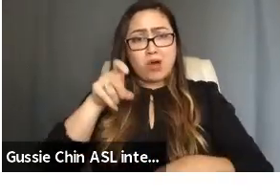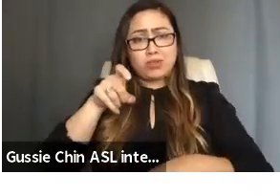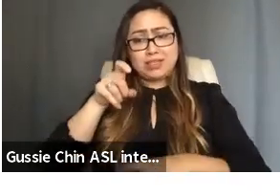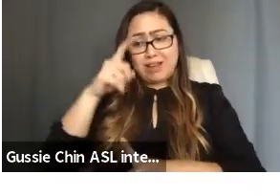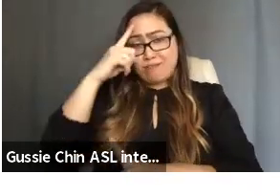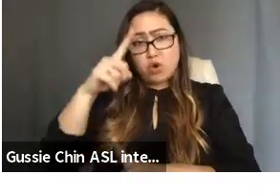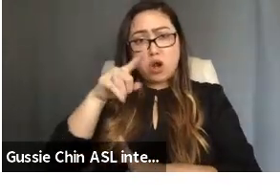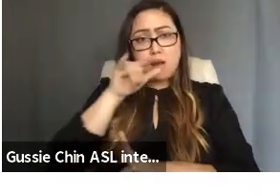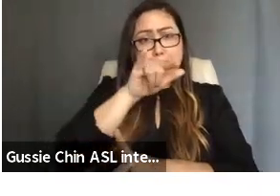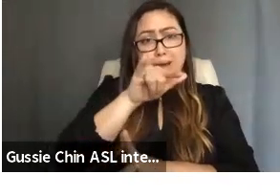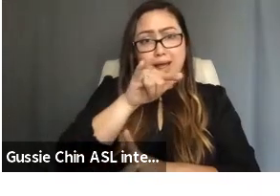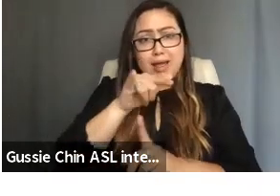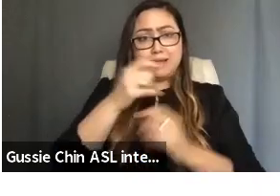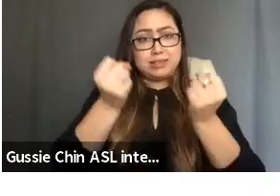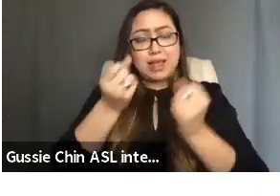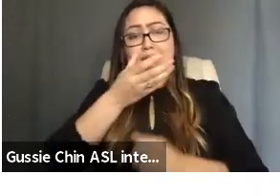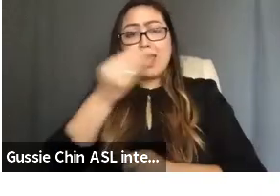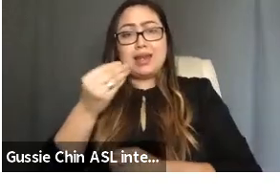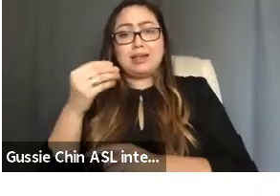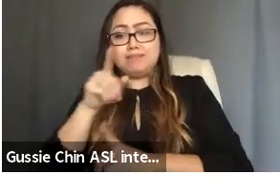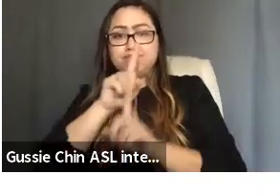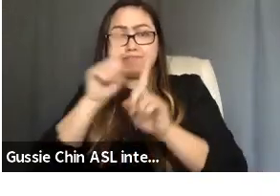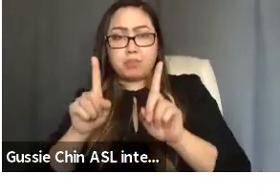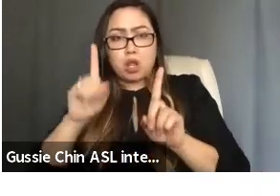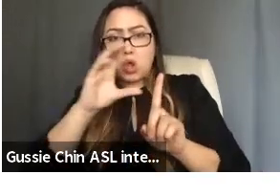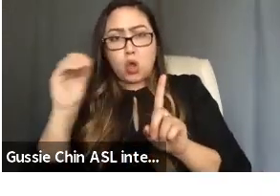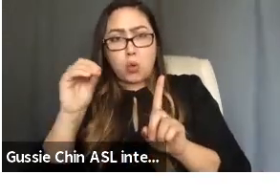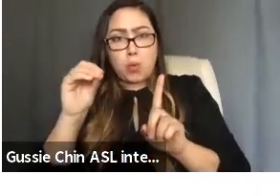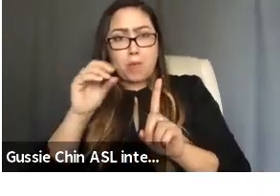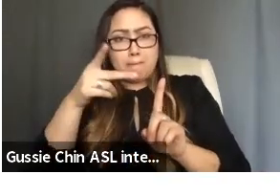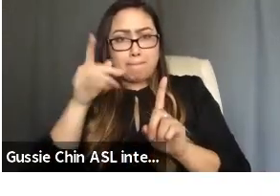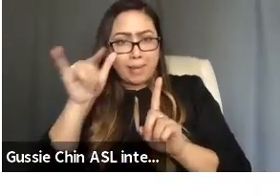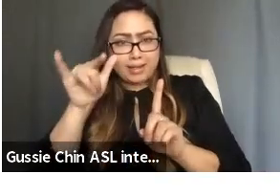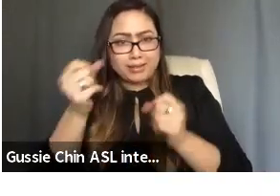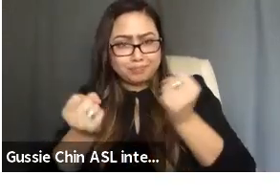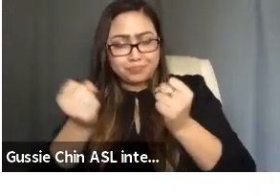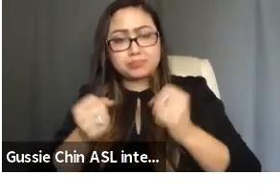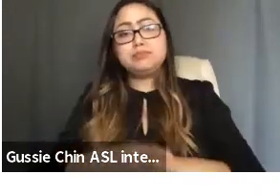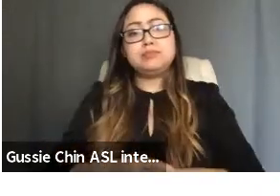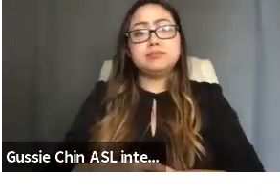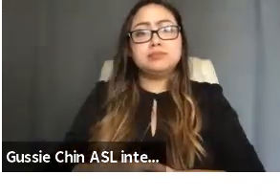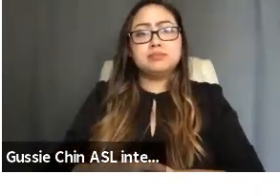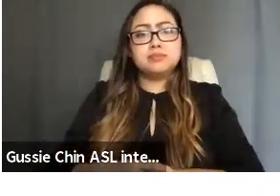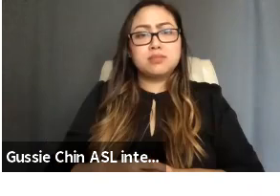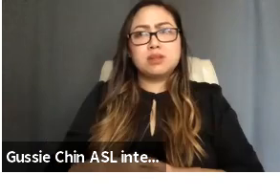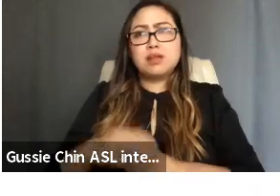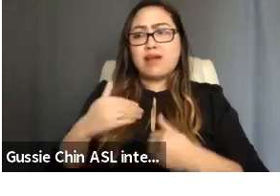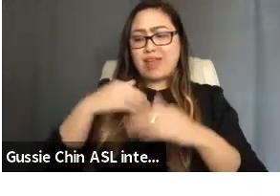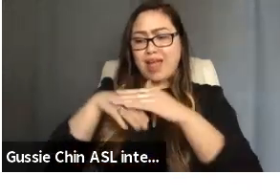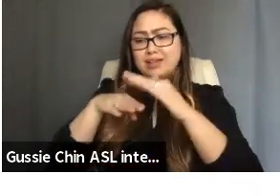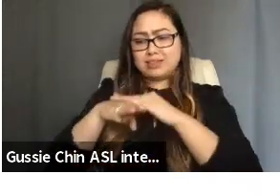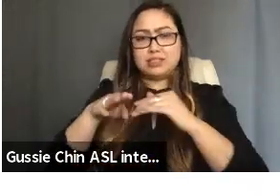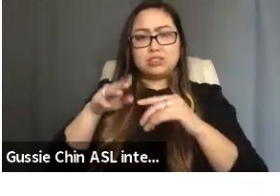pilot relied on those EMS folks who had access to the space telling us about it. Similarly,